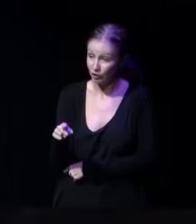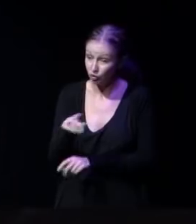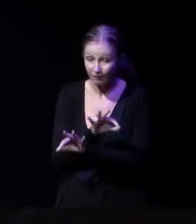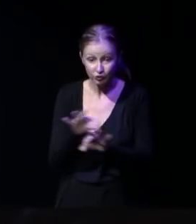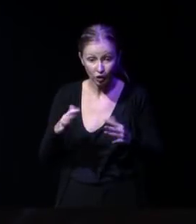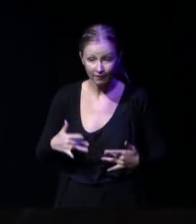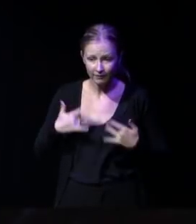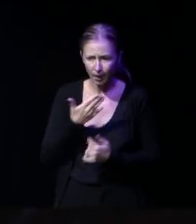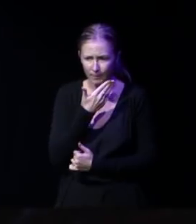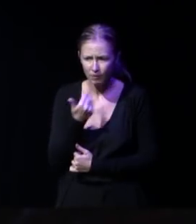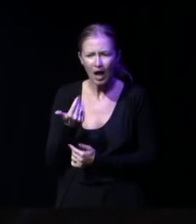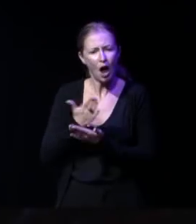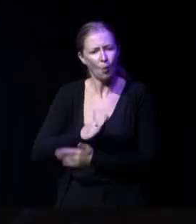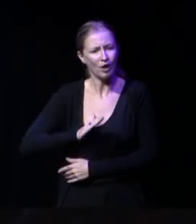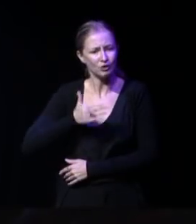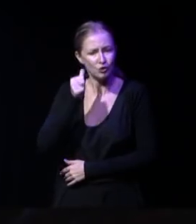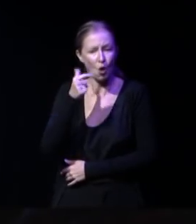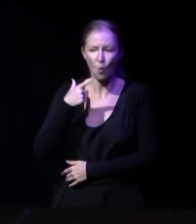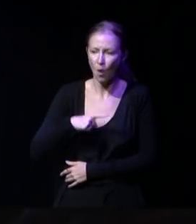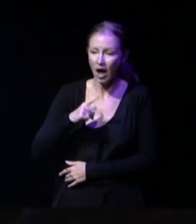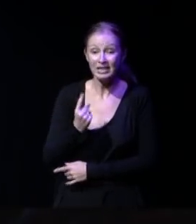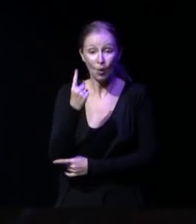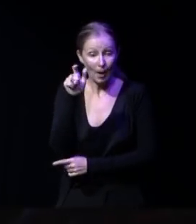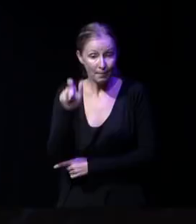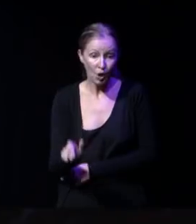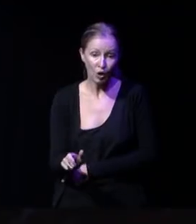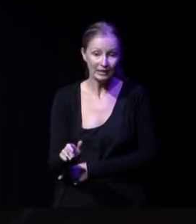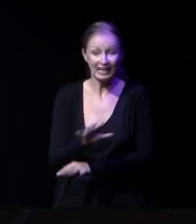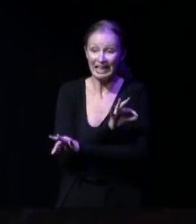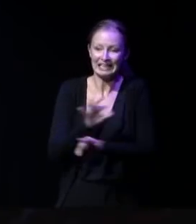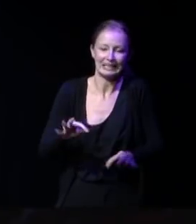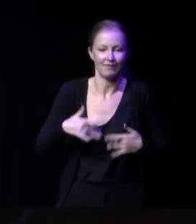I really want to know why. Is there one person who does not feel beautiful in here that wants to tell me why they don't feel beautiful?